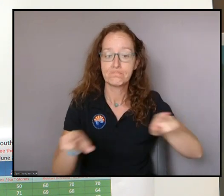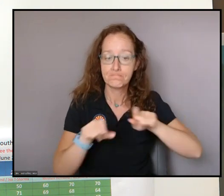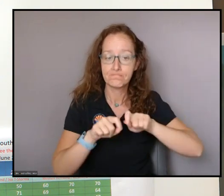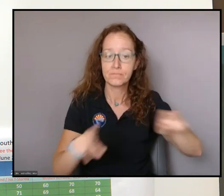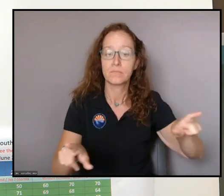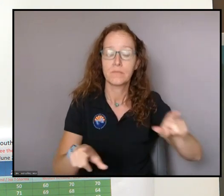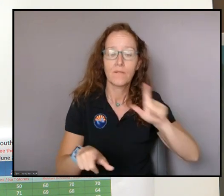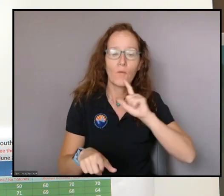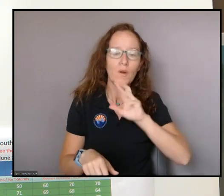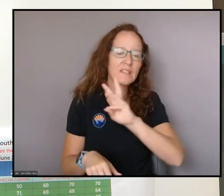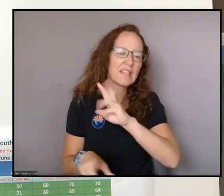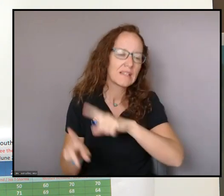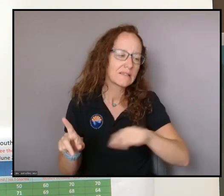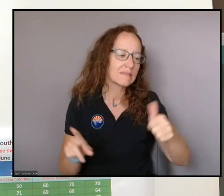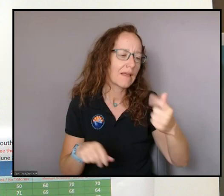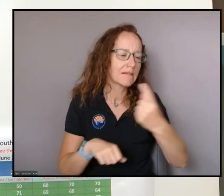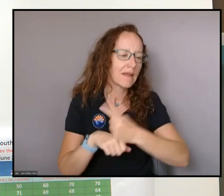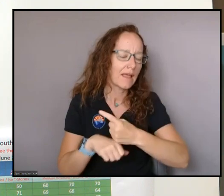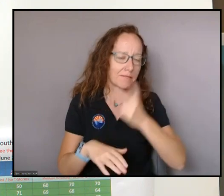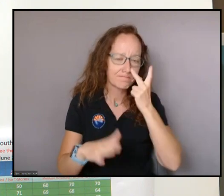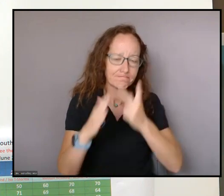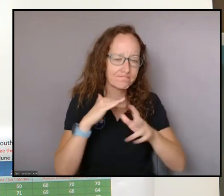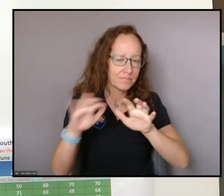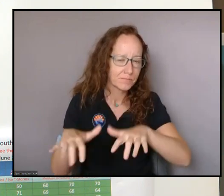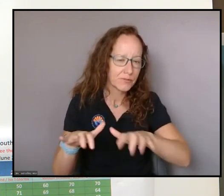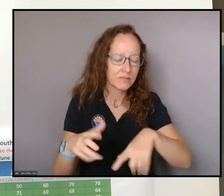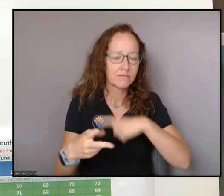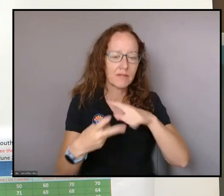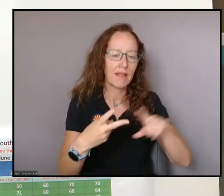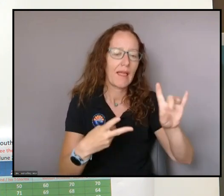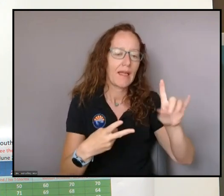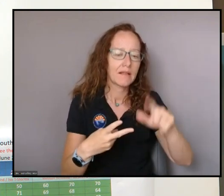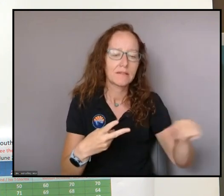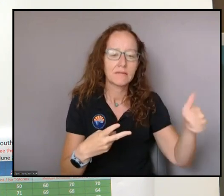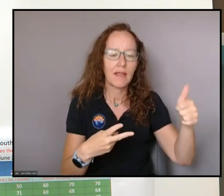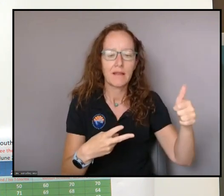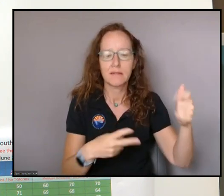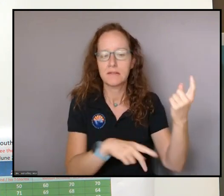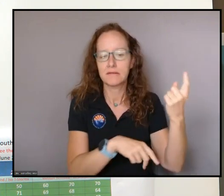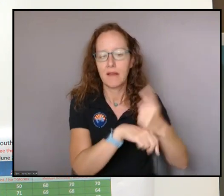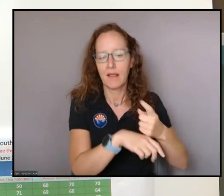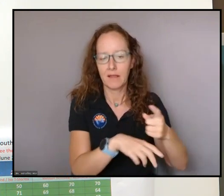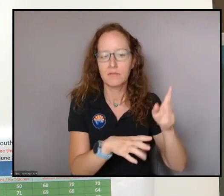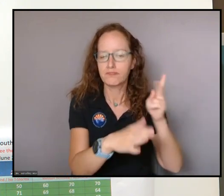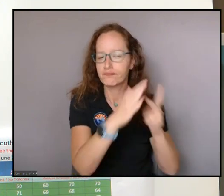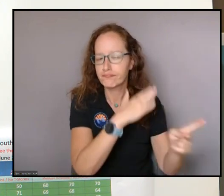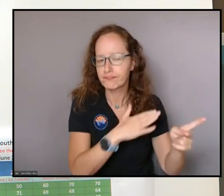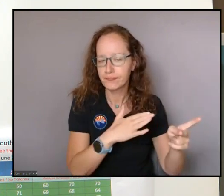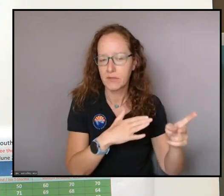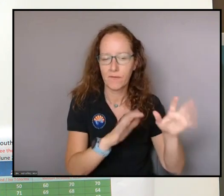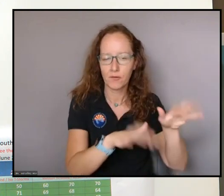and an 8 to 14 day precipitation outlook. So, what they're seeing here for the next 6 to 10 days, is a very